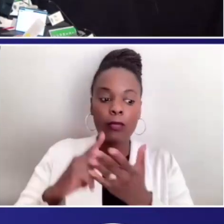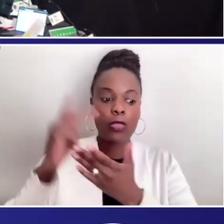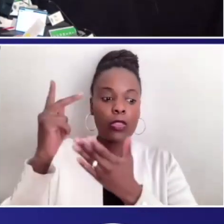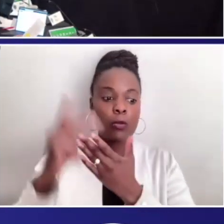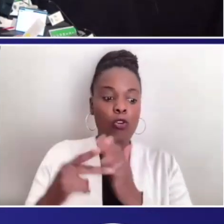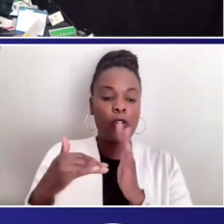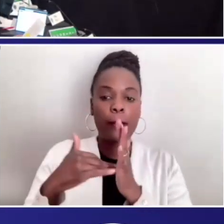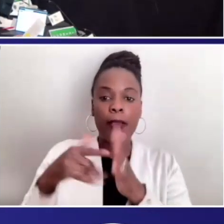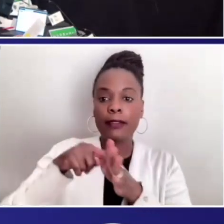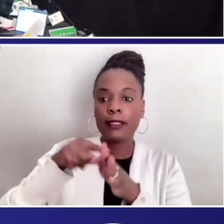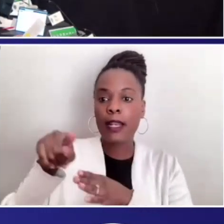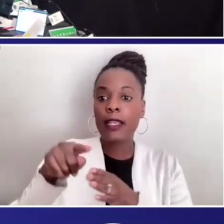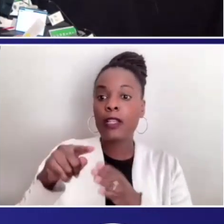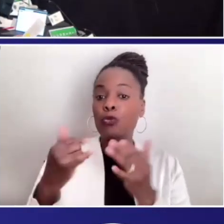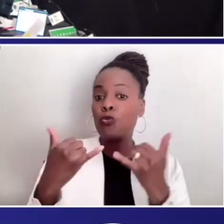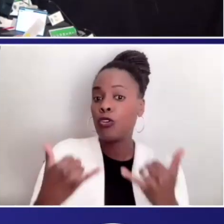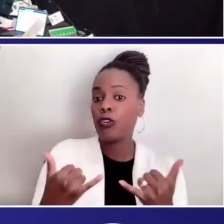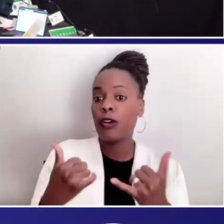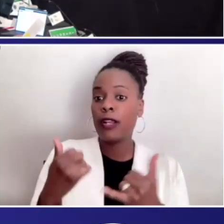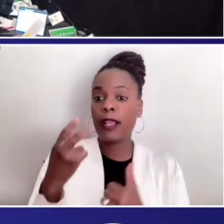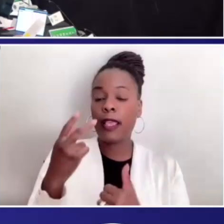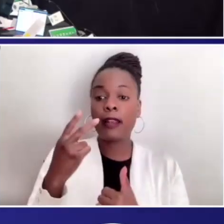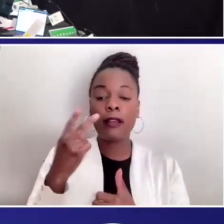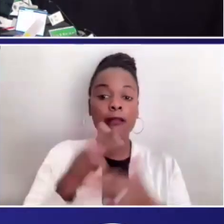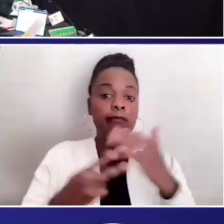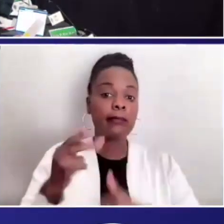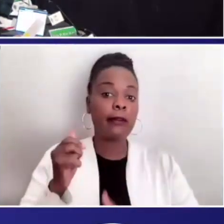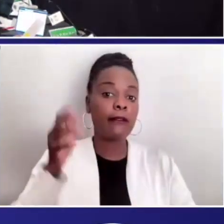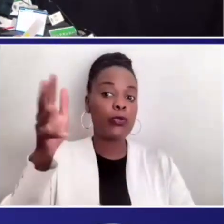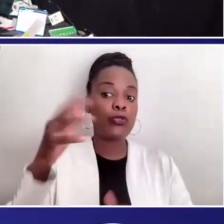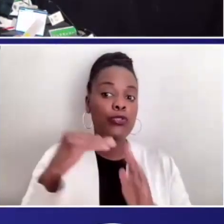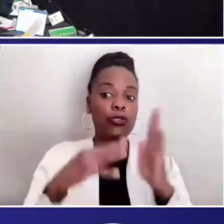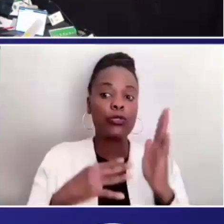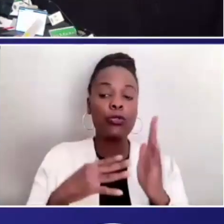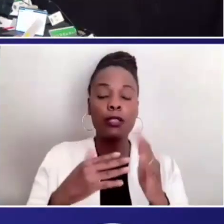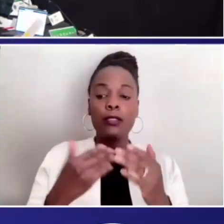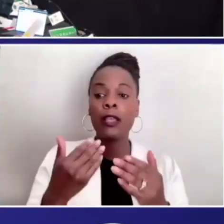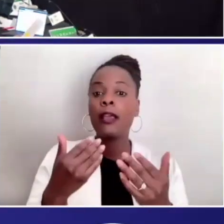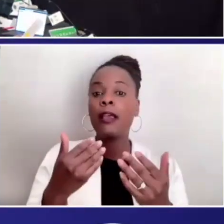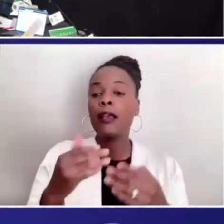and prospective students in accordance with Section 668.43.